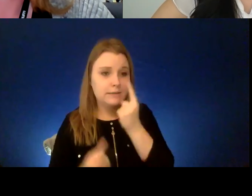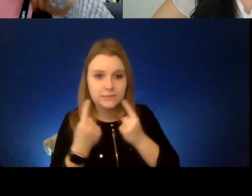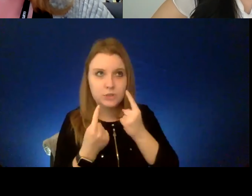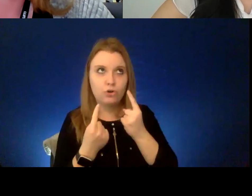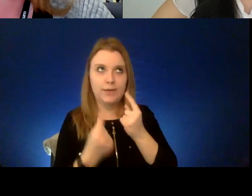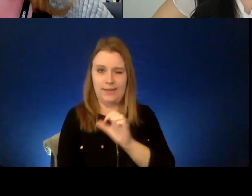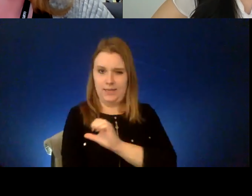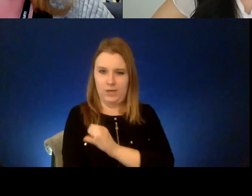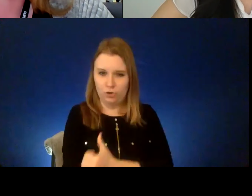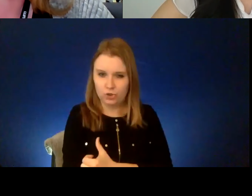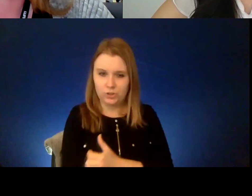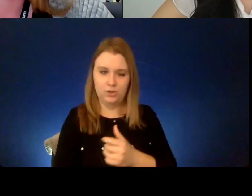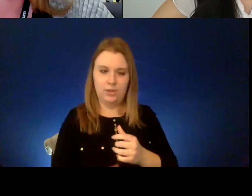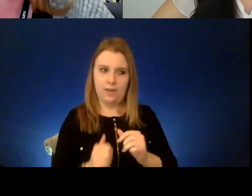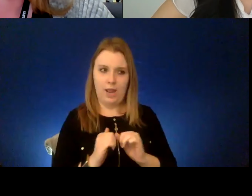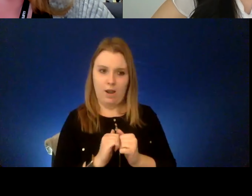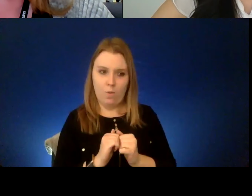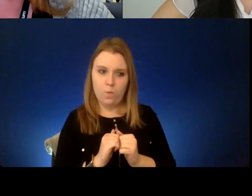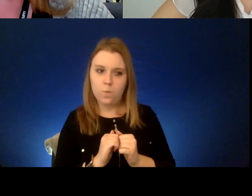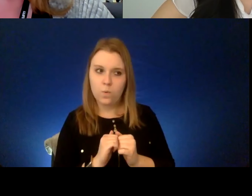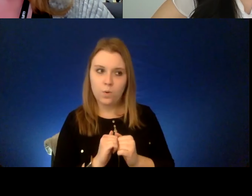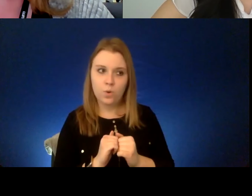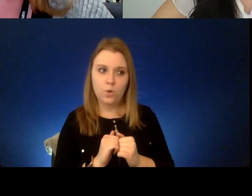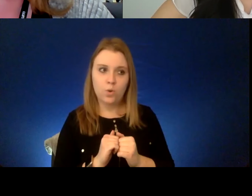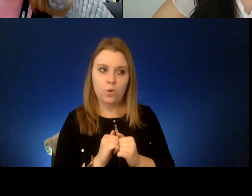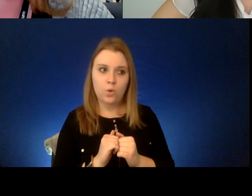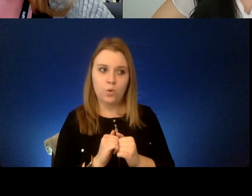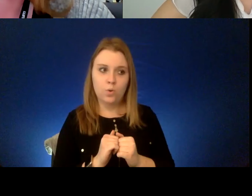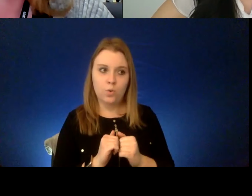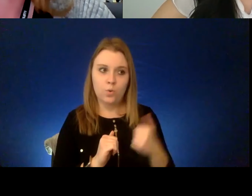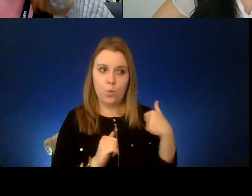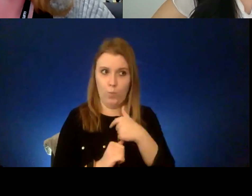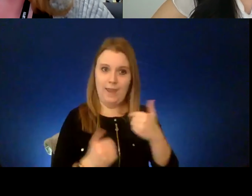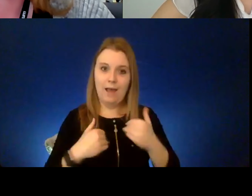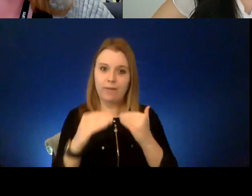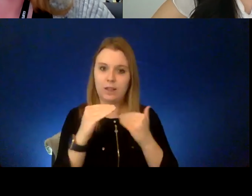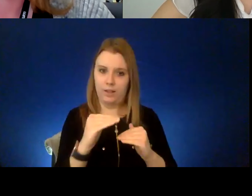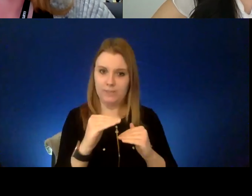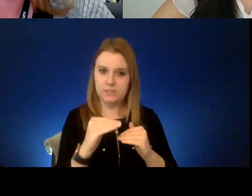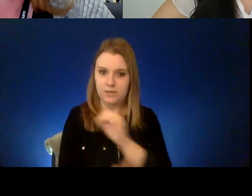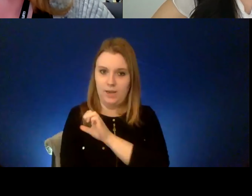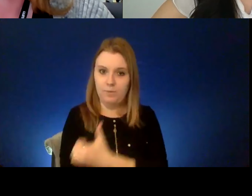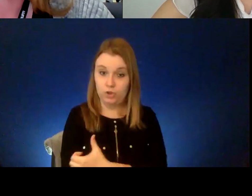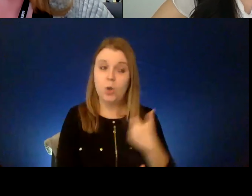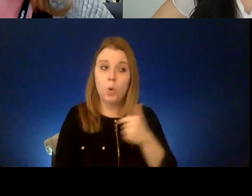and how we run on finite energy throughout the day and we will fatigue ourselves,